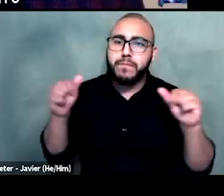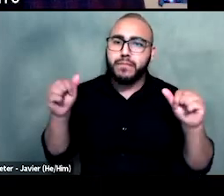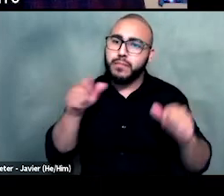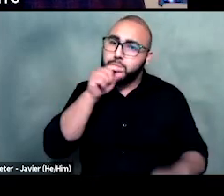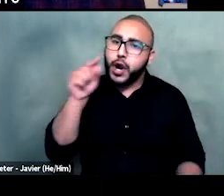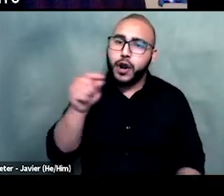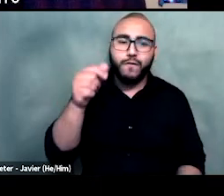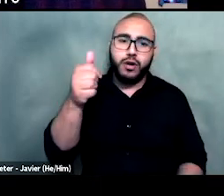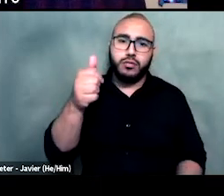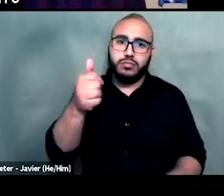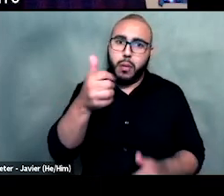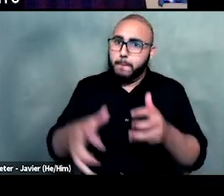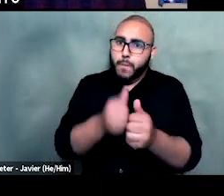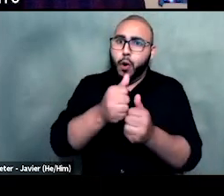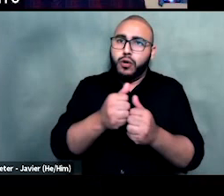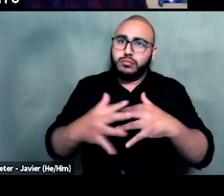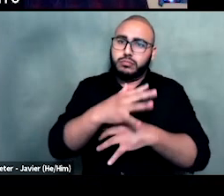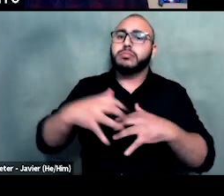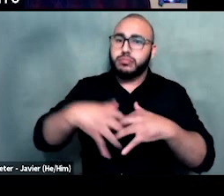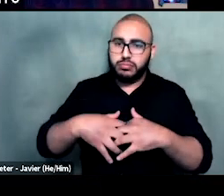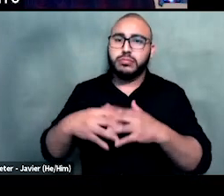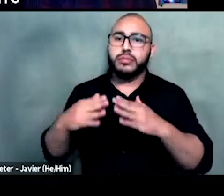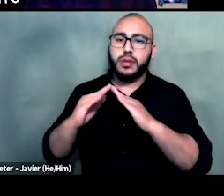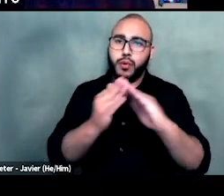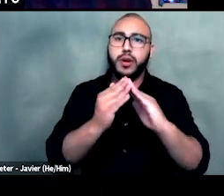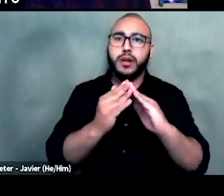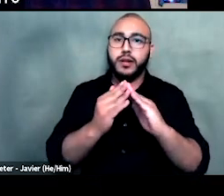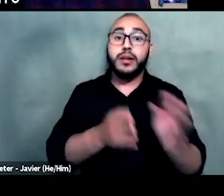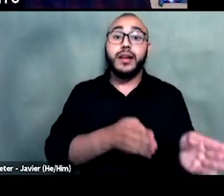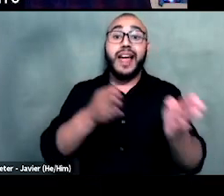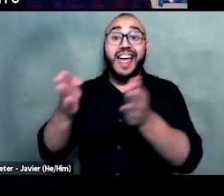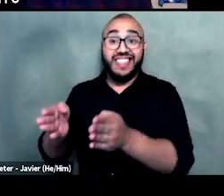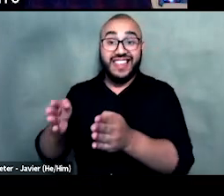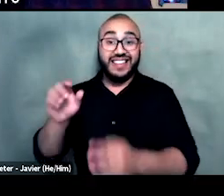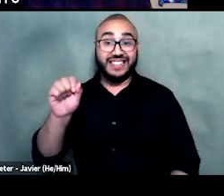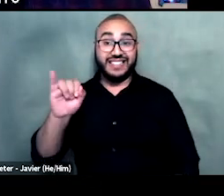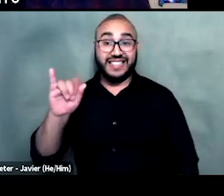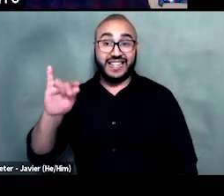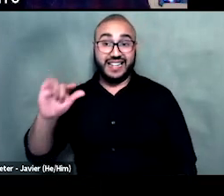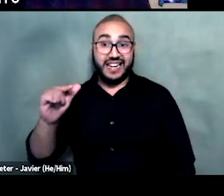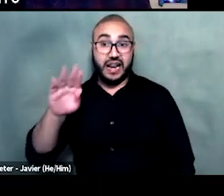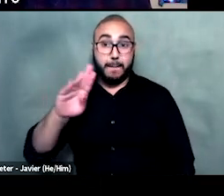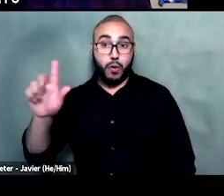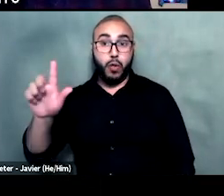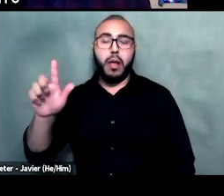community. And then you see Sitting Bull and you may have heard of Sitting Bull. He is